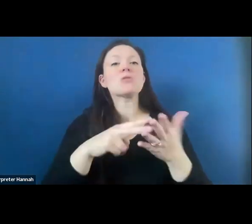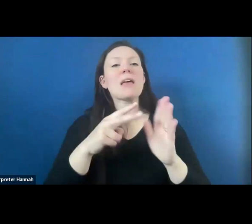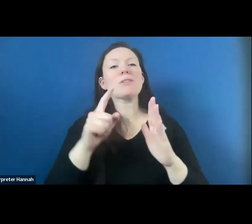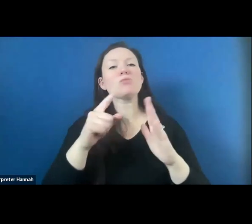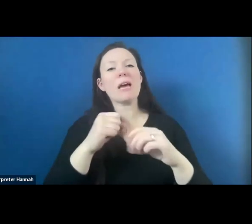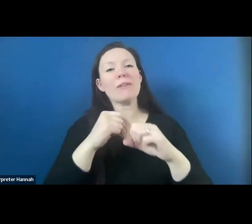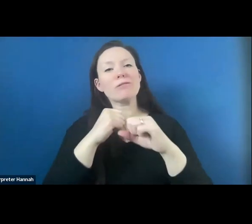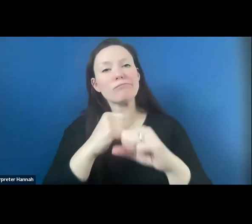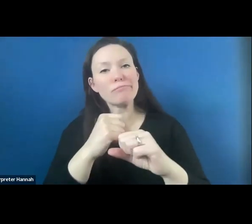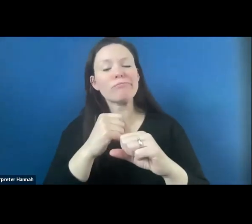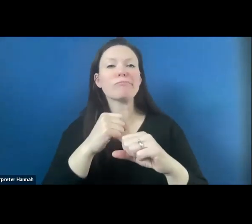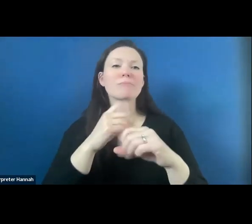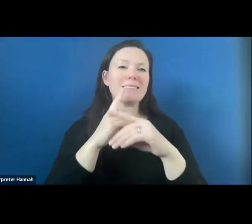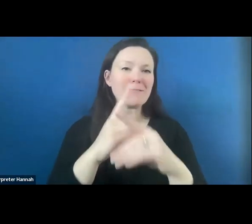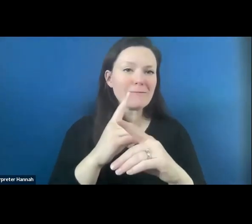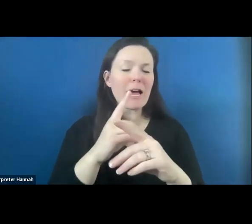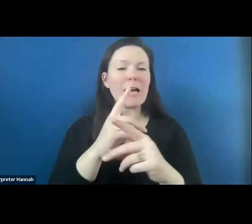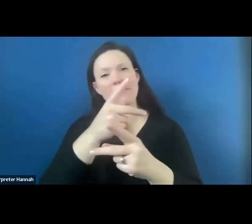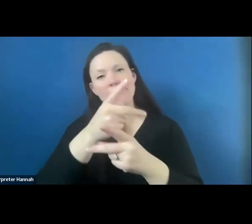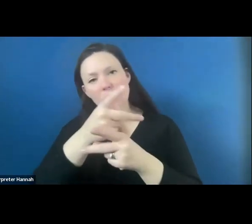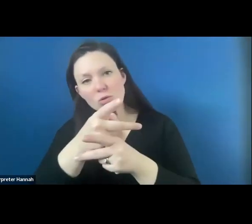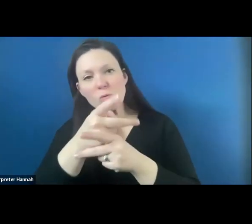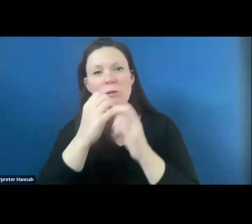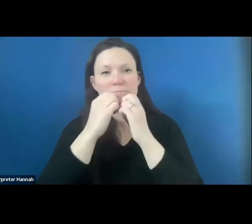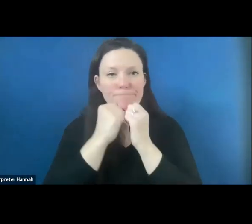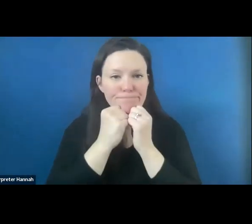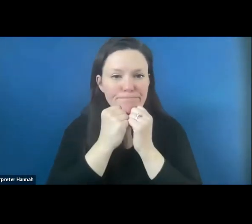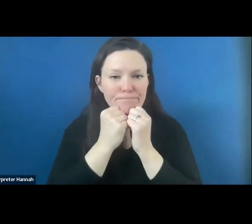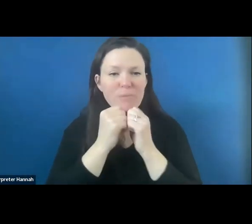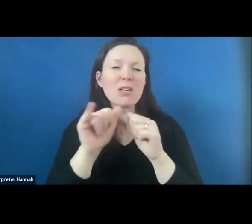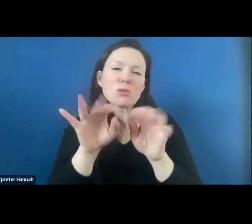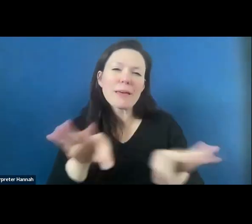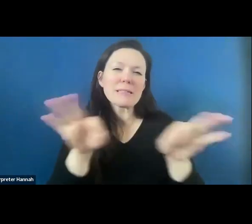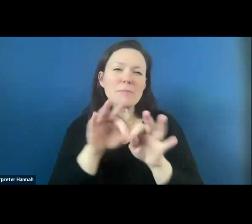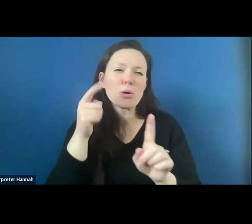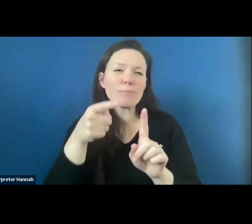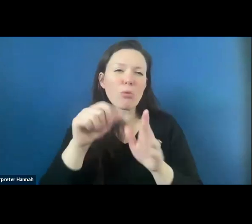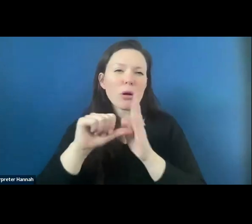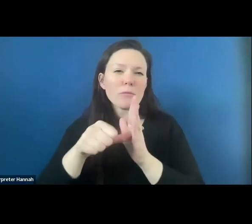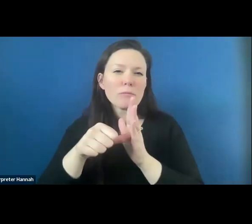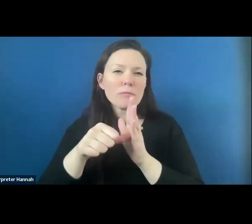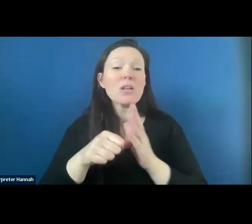And I think that that's a really important point to touch on, because we see that happening not only here in Turtle Island